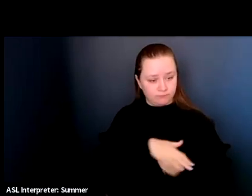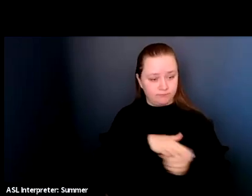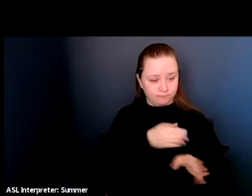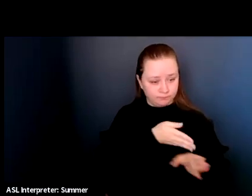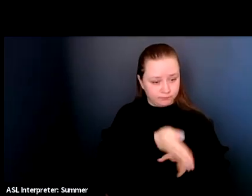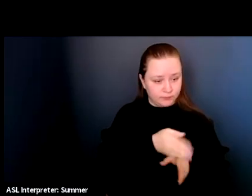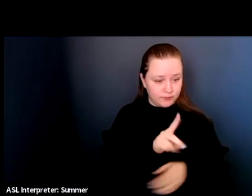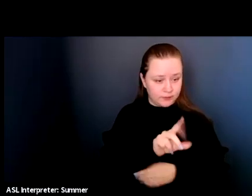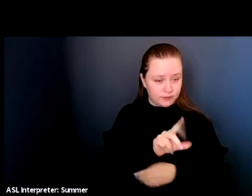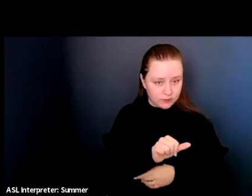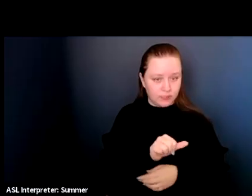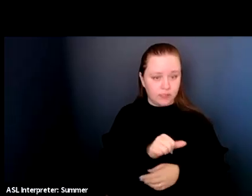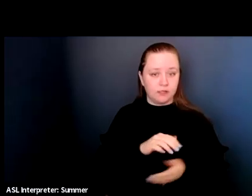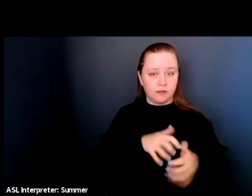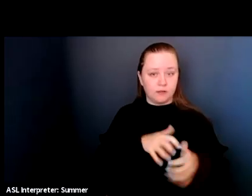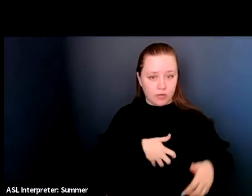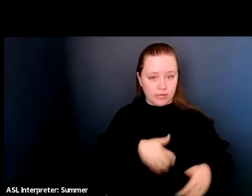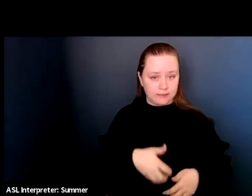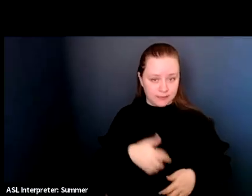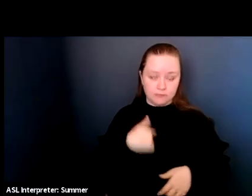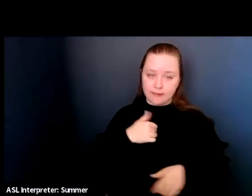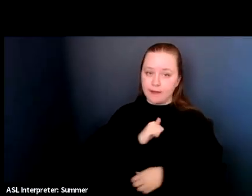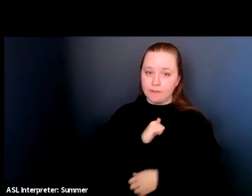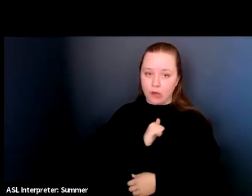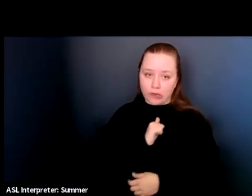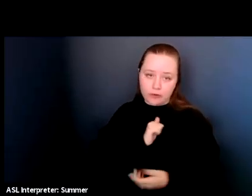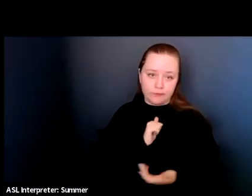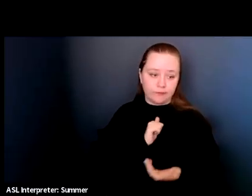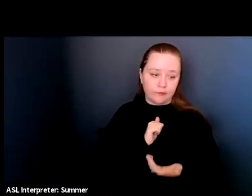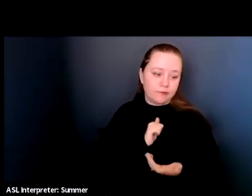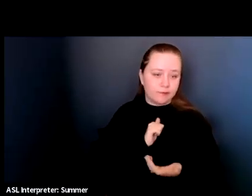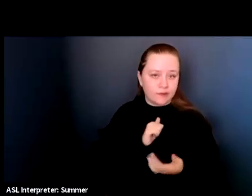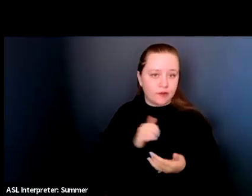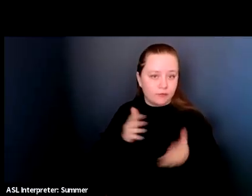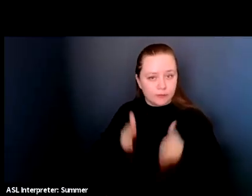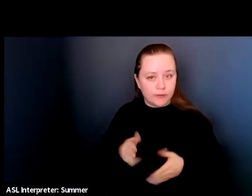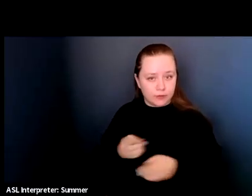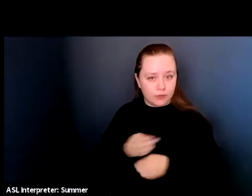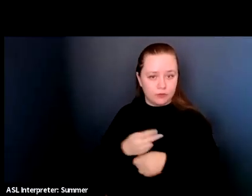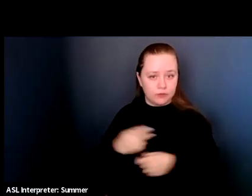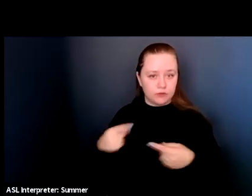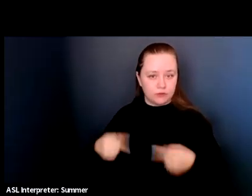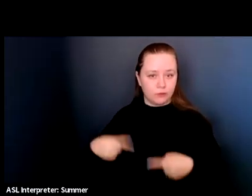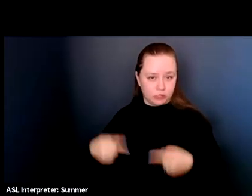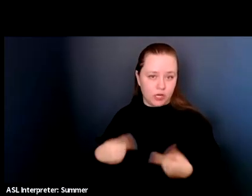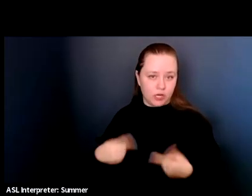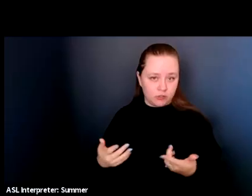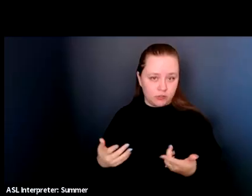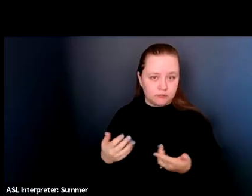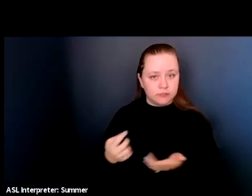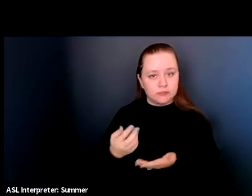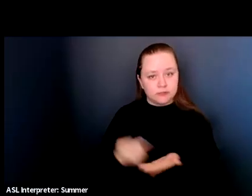I am also a person who uses a wheelchair and sometimes the sexuality and the reproductive